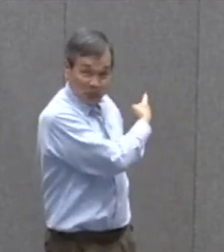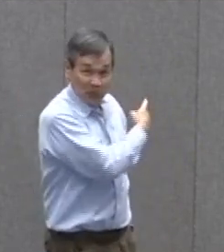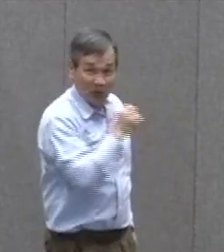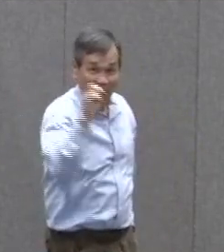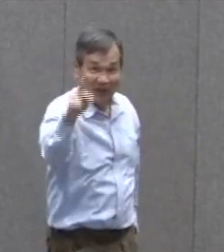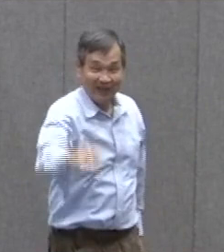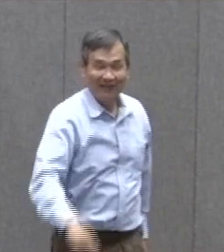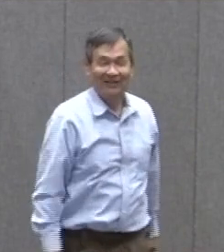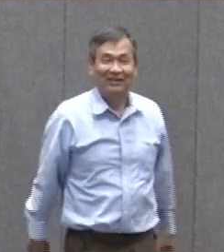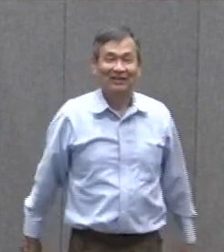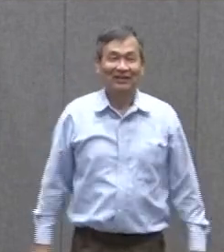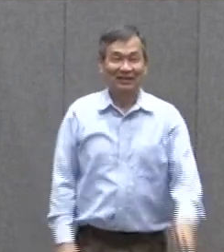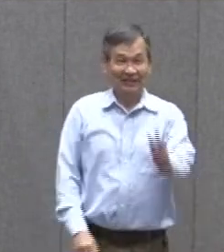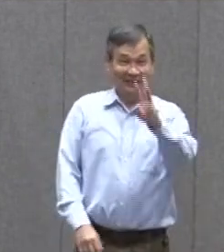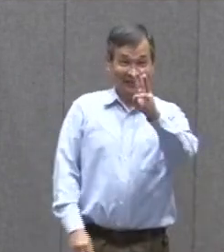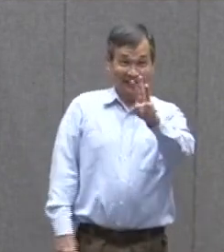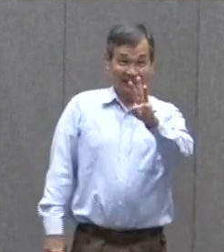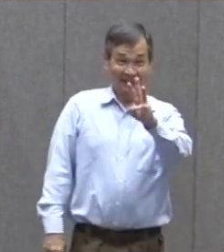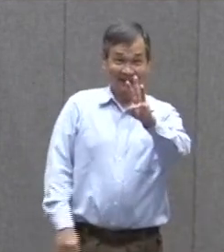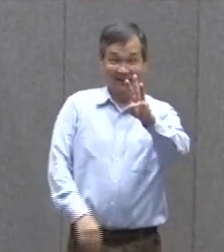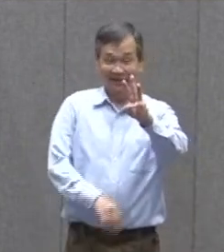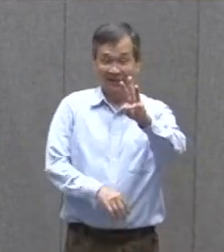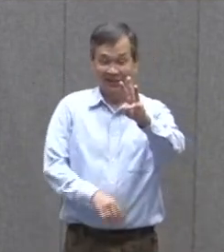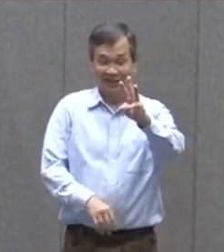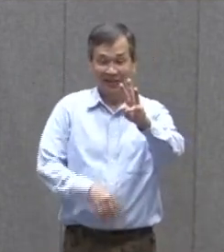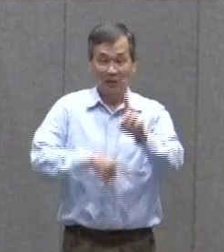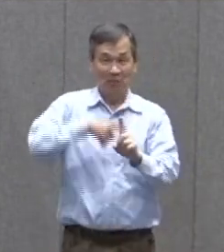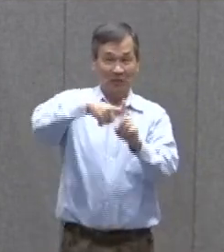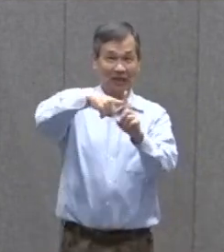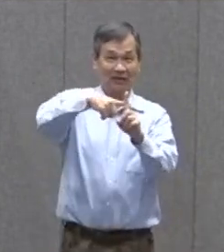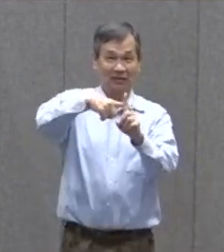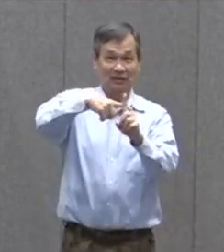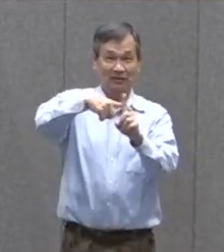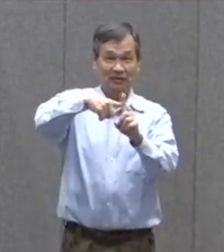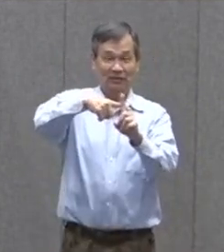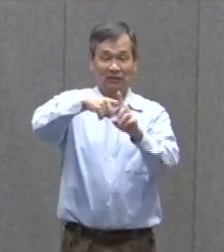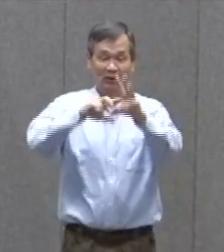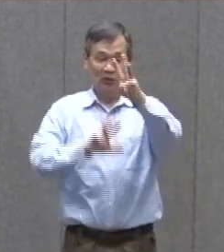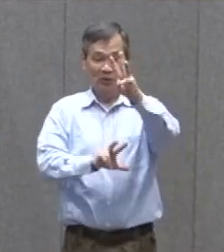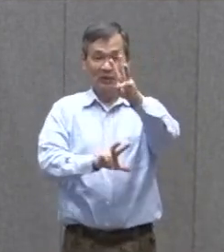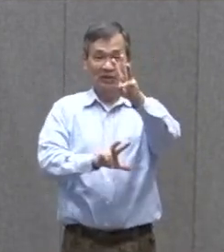Six plus three equals